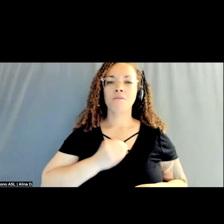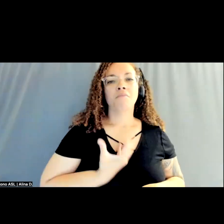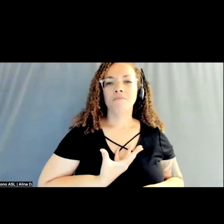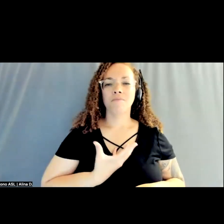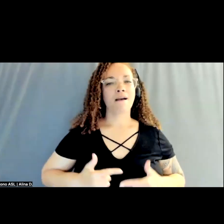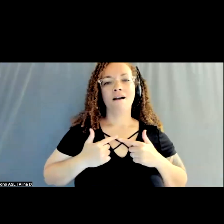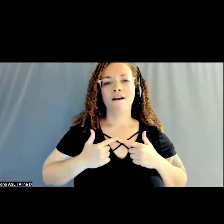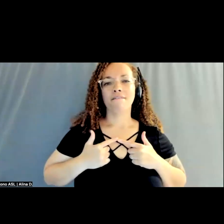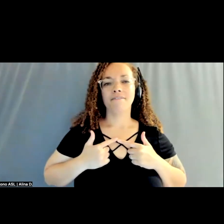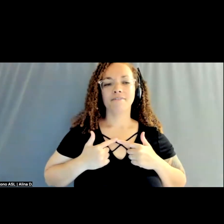Thank y’all.